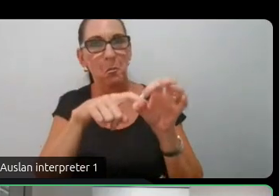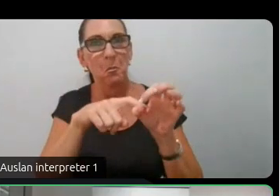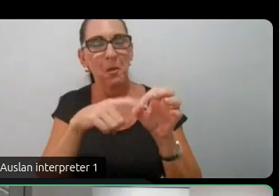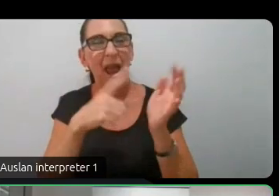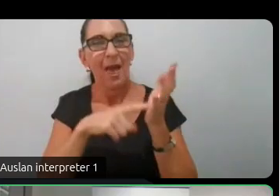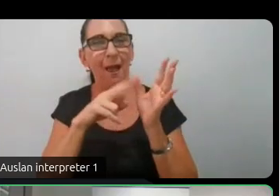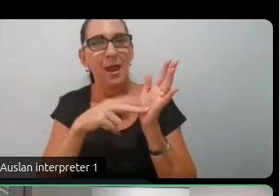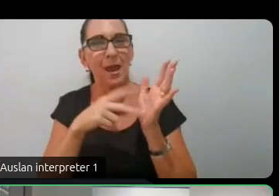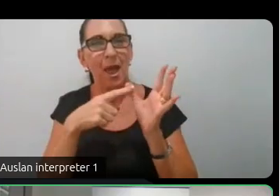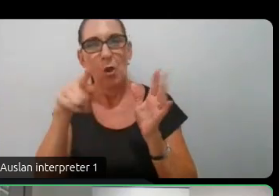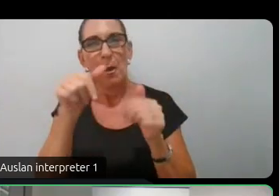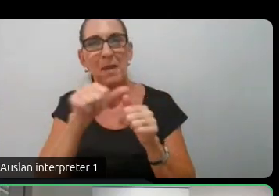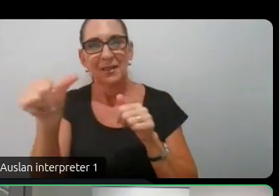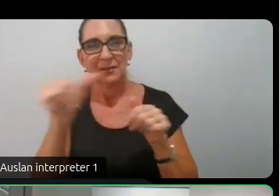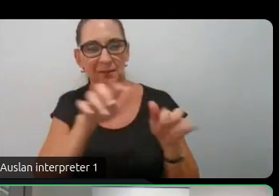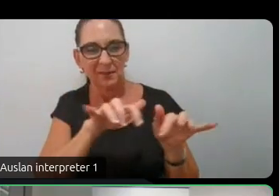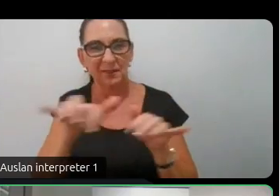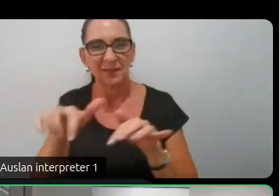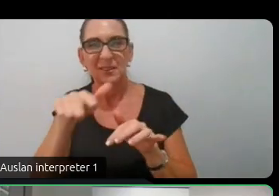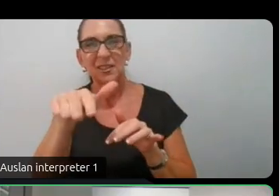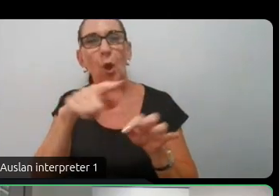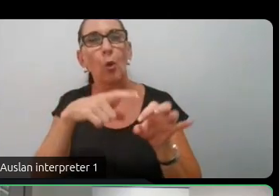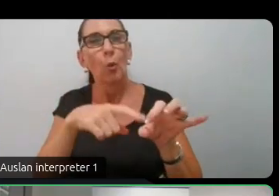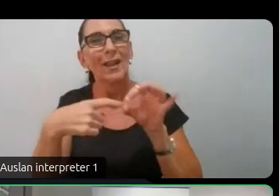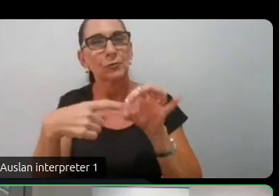please type them in the questions box. We'll take a look at those and bring them